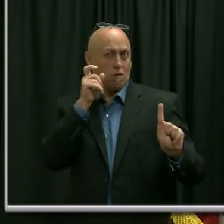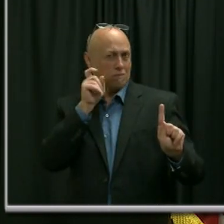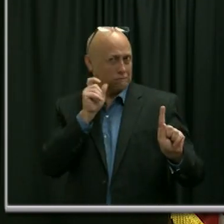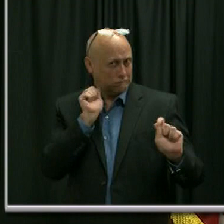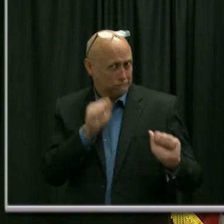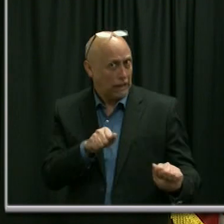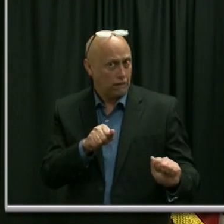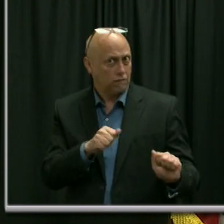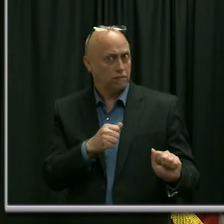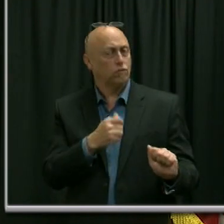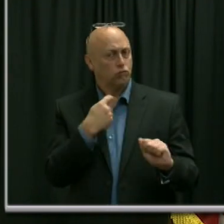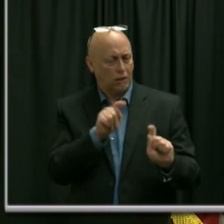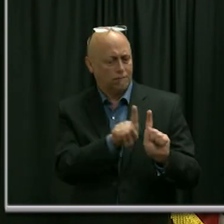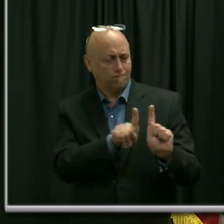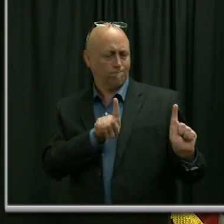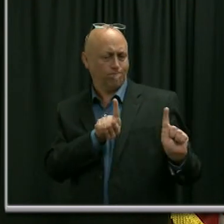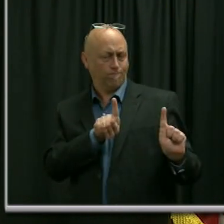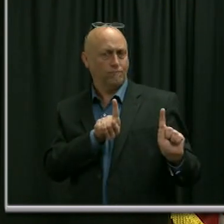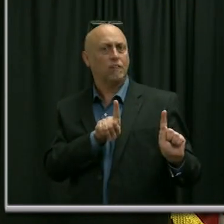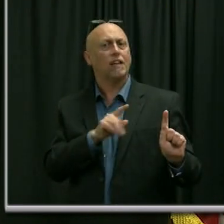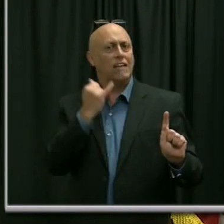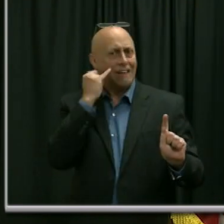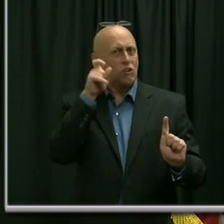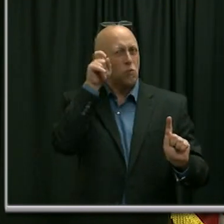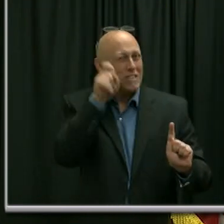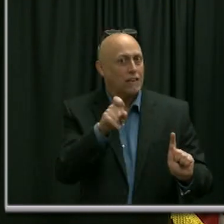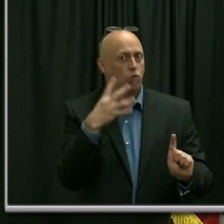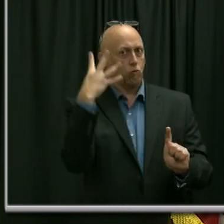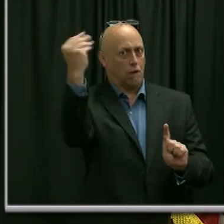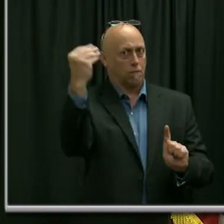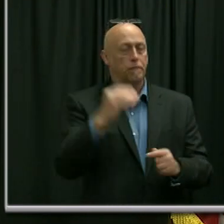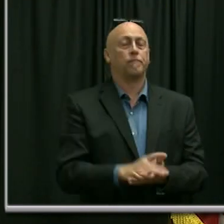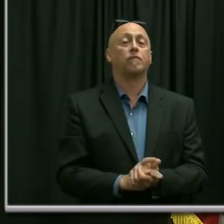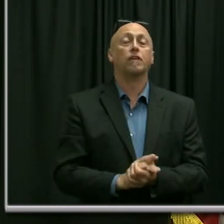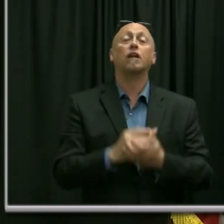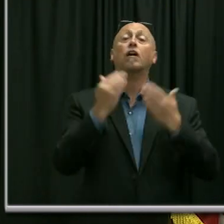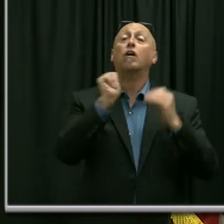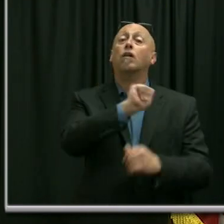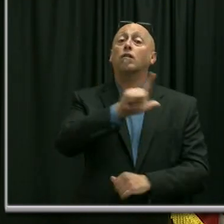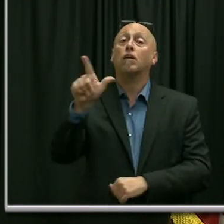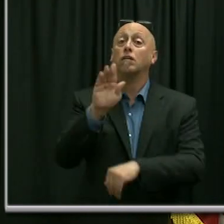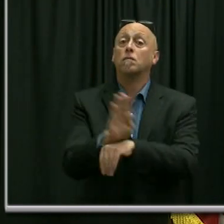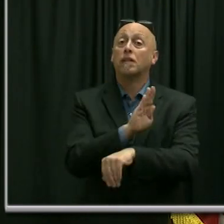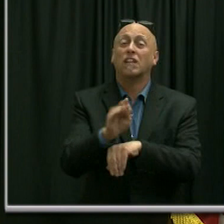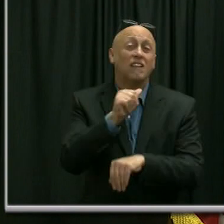FEET FROM OTHERS WHENEVER